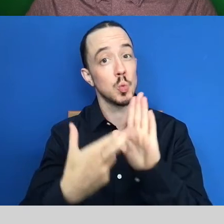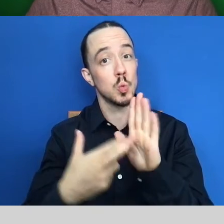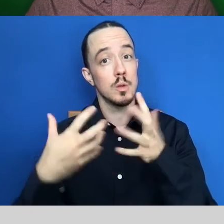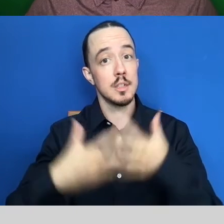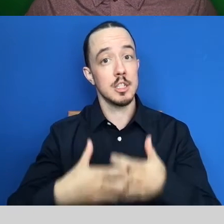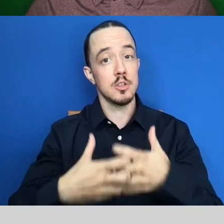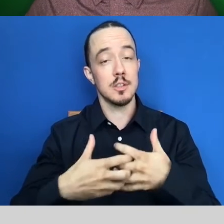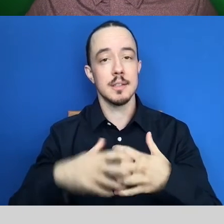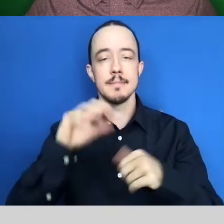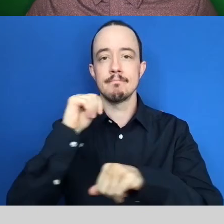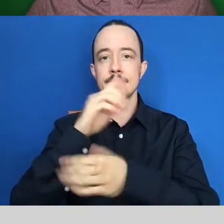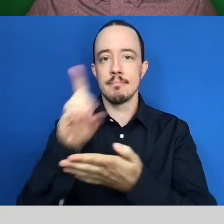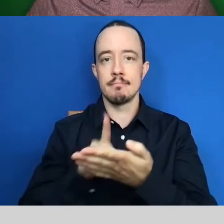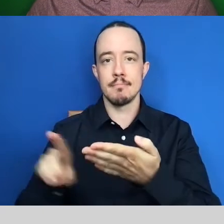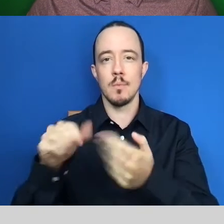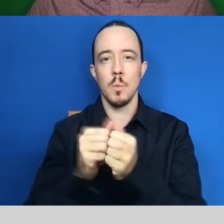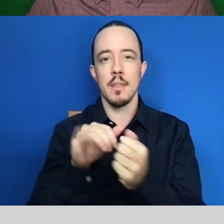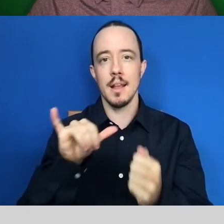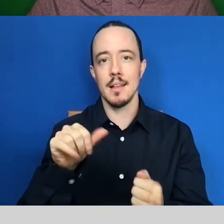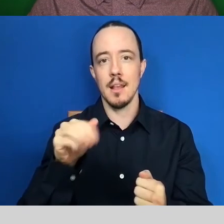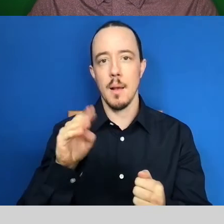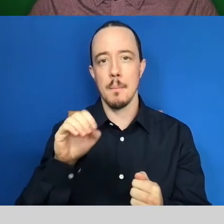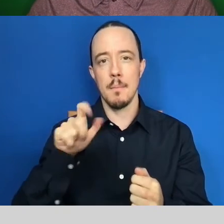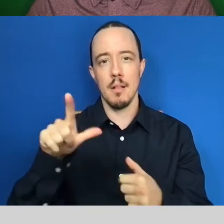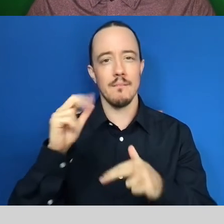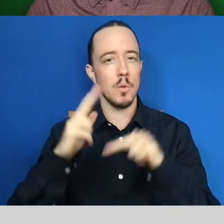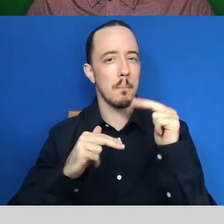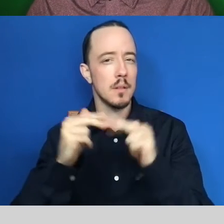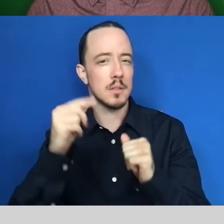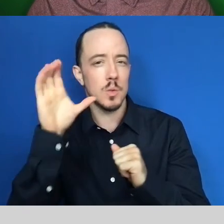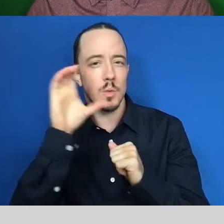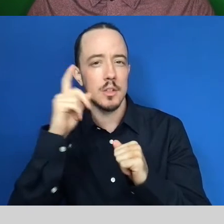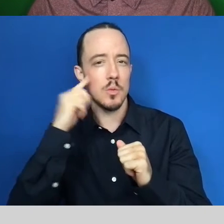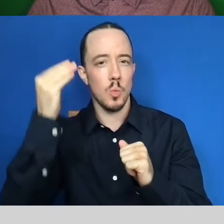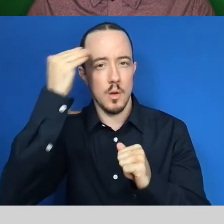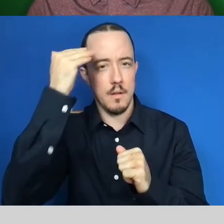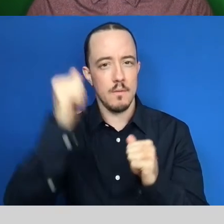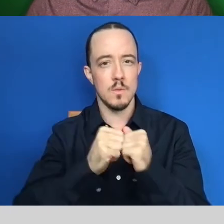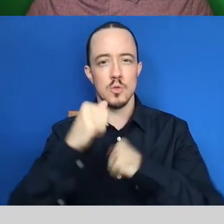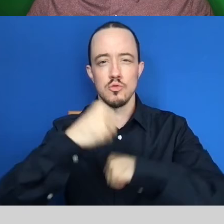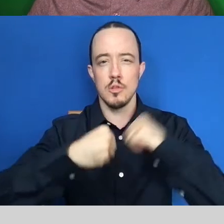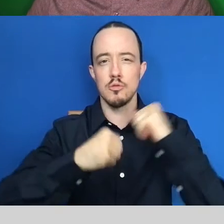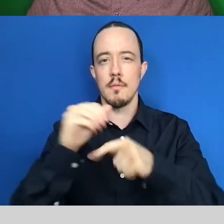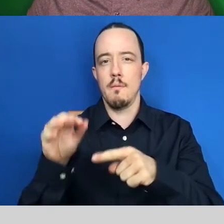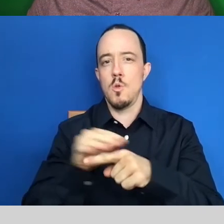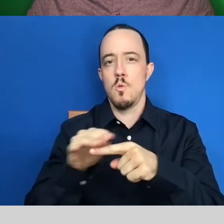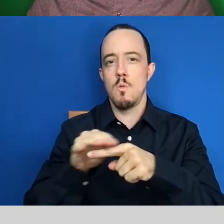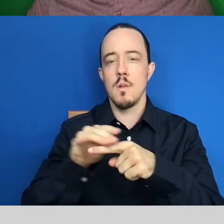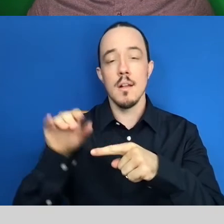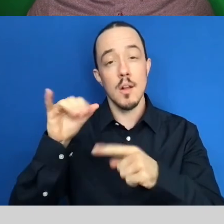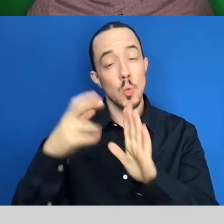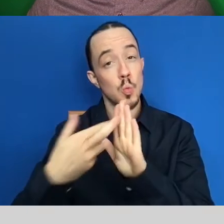It also provides a rules engine configured with YAML for building complex queries that are aware of the structure of the code.